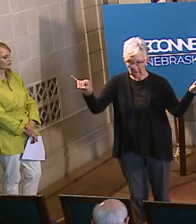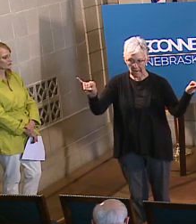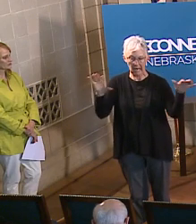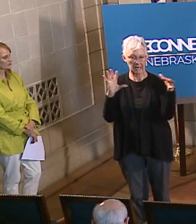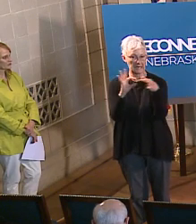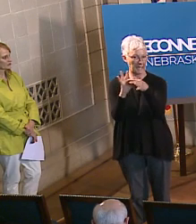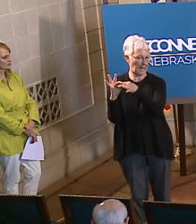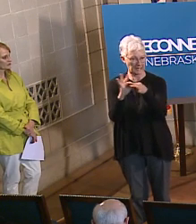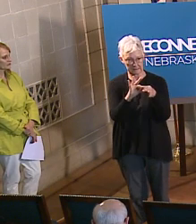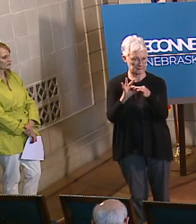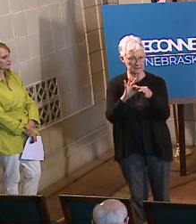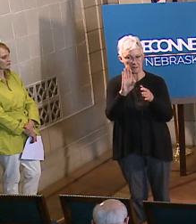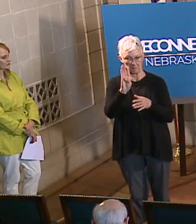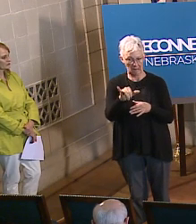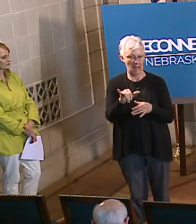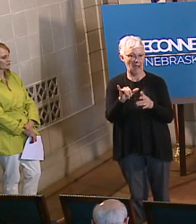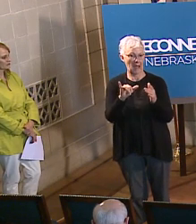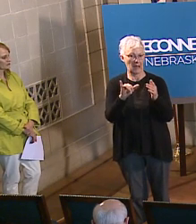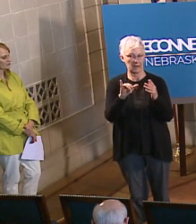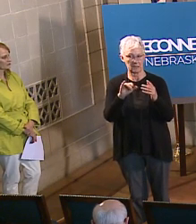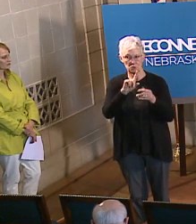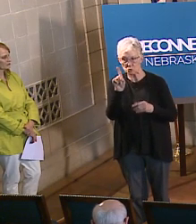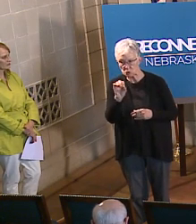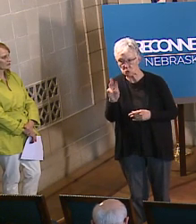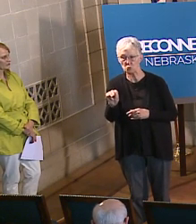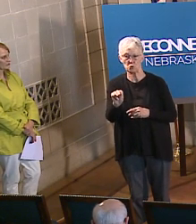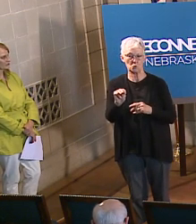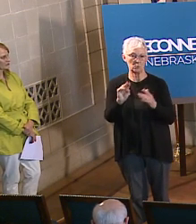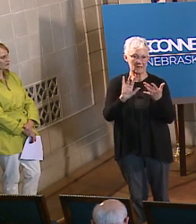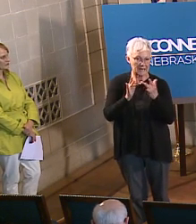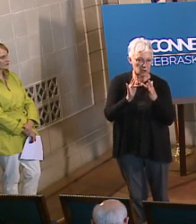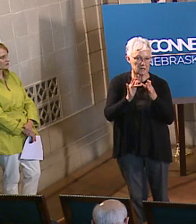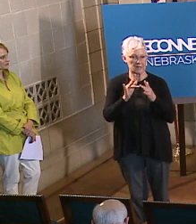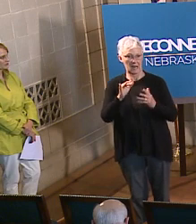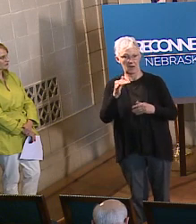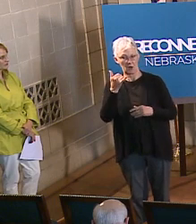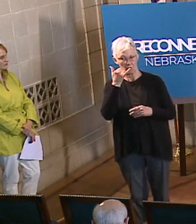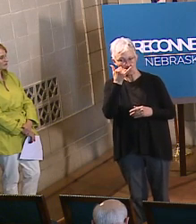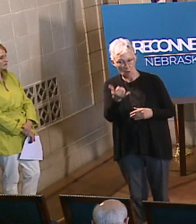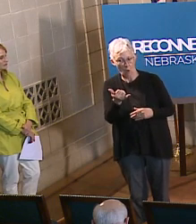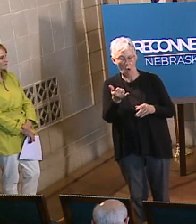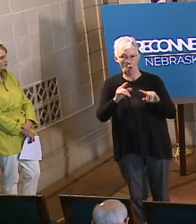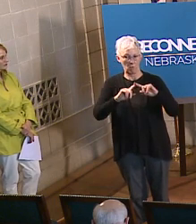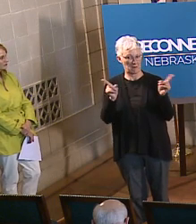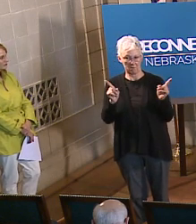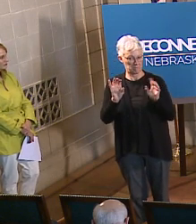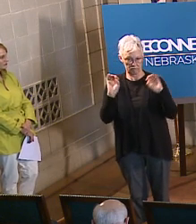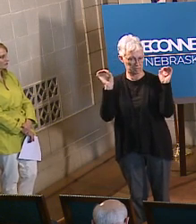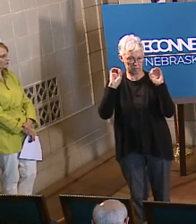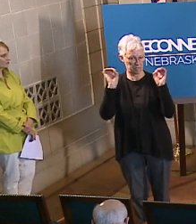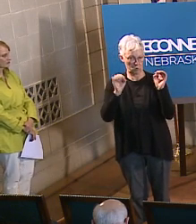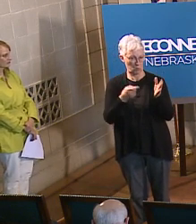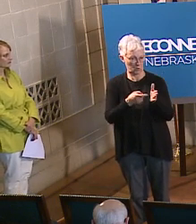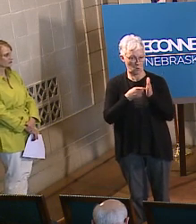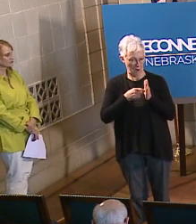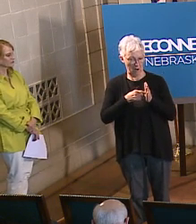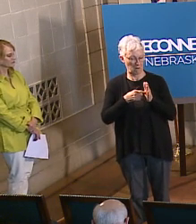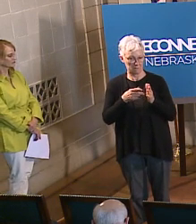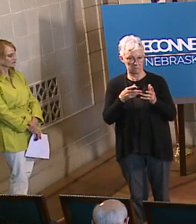THEY DID IT. AND WE HAD OUR 21 DAYS TO STAY HOME, STAY HEALTHY, STAY